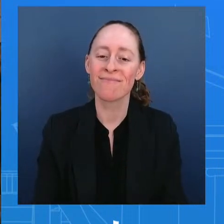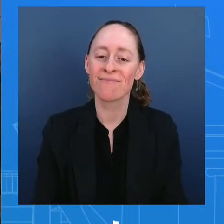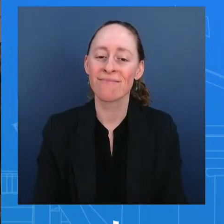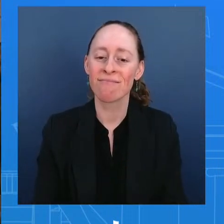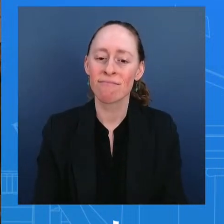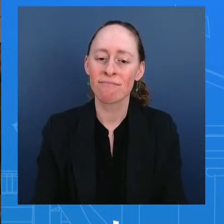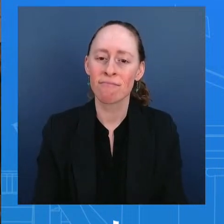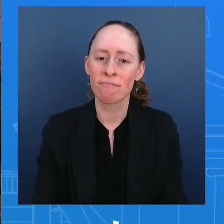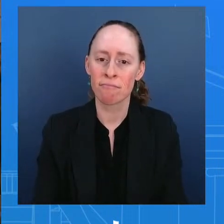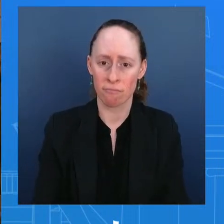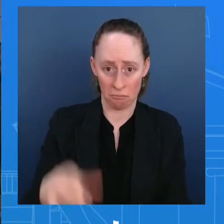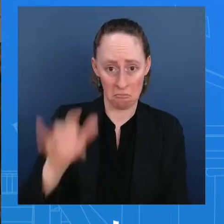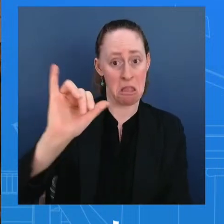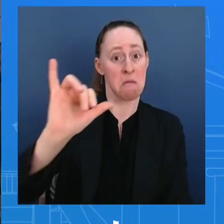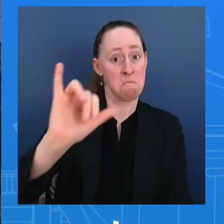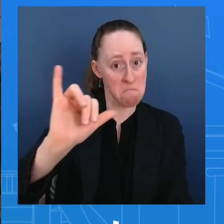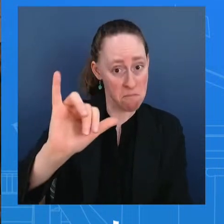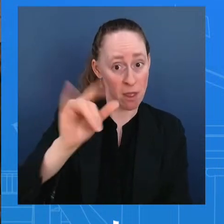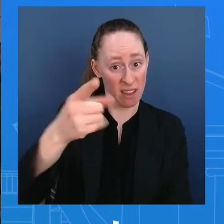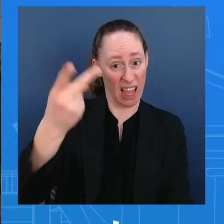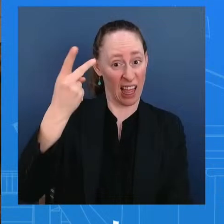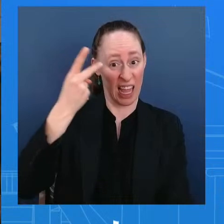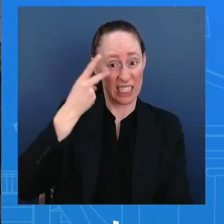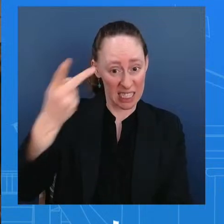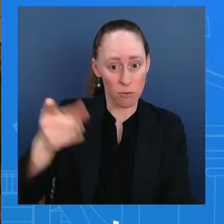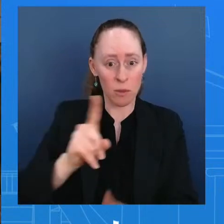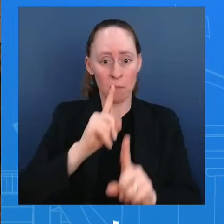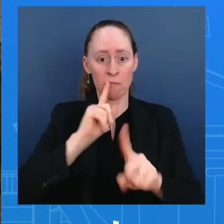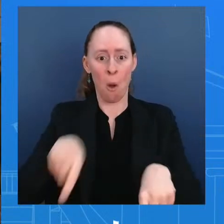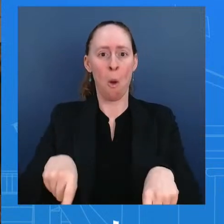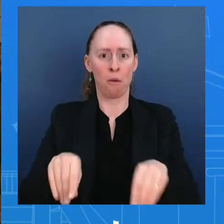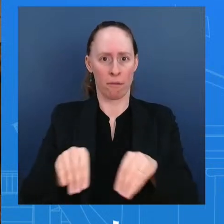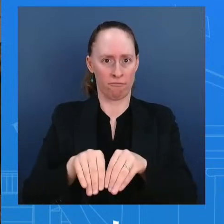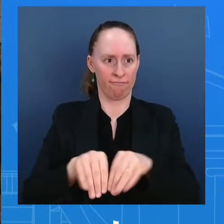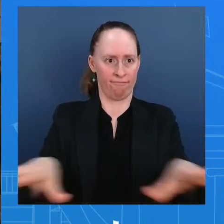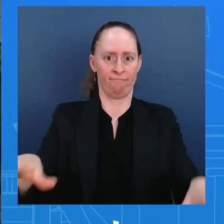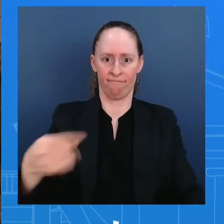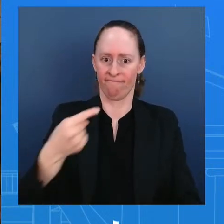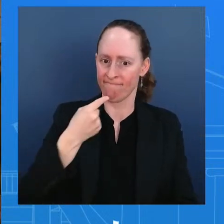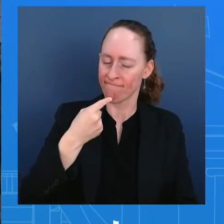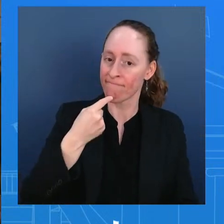but basically detailing the arrest of doctors, health workers in Gaza.